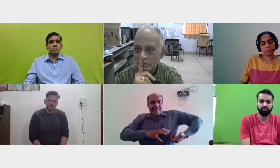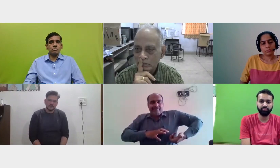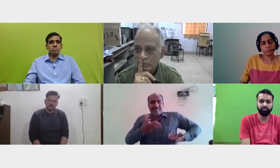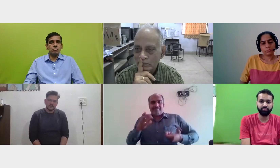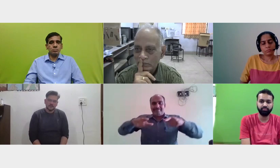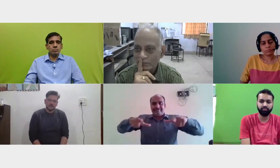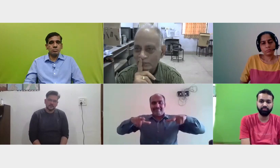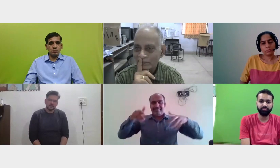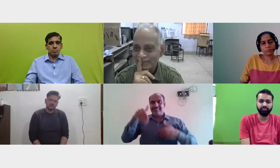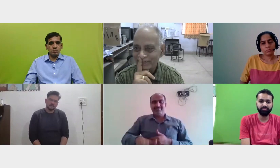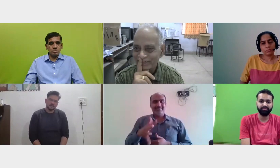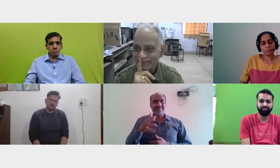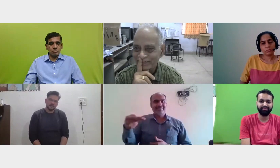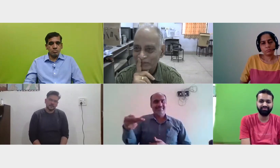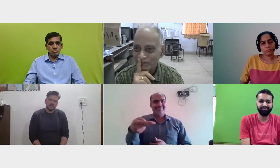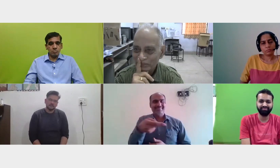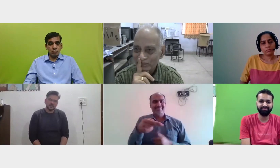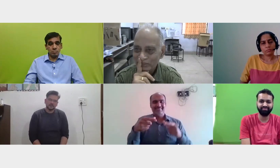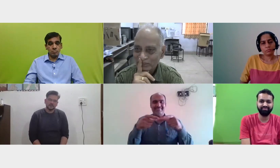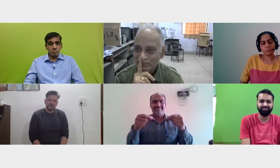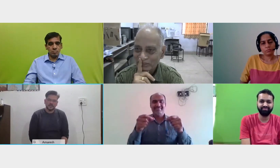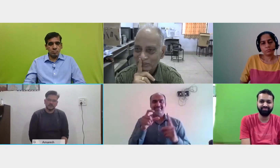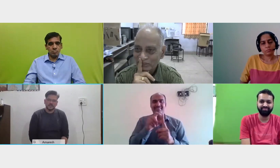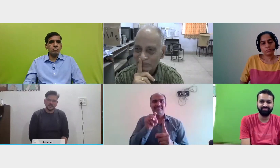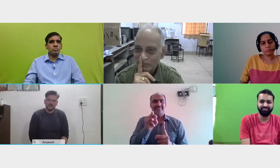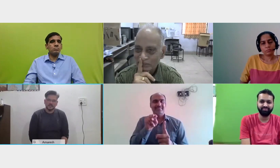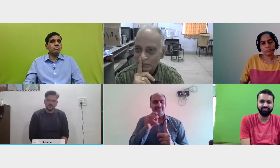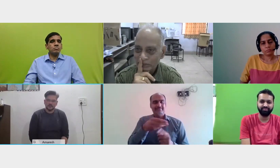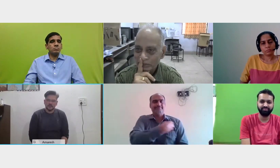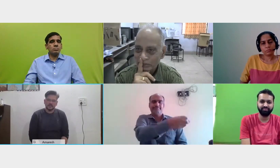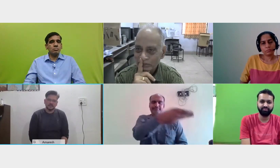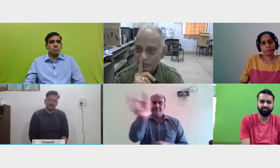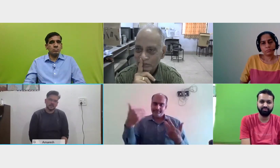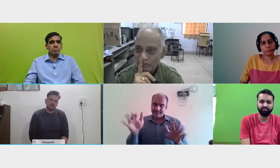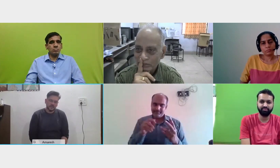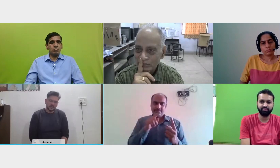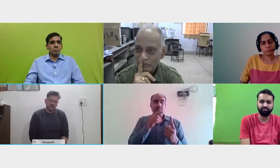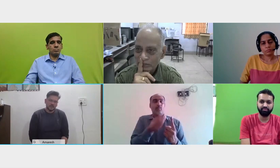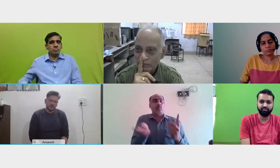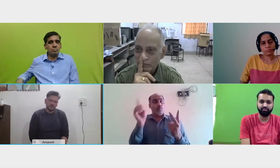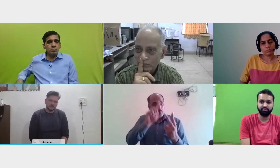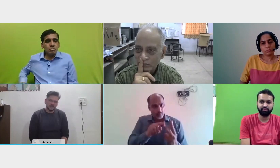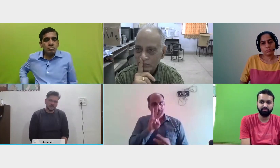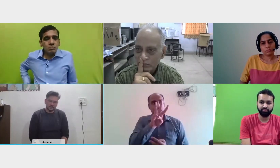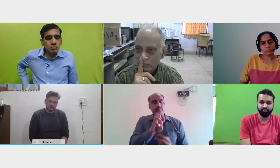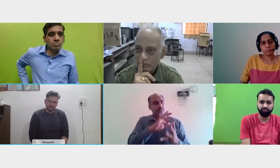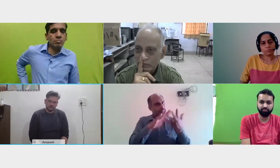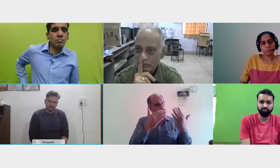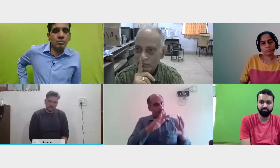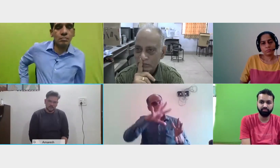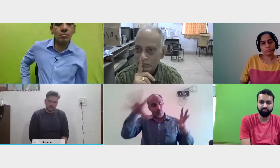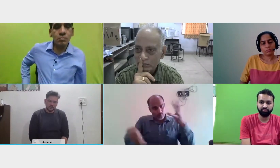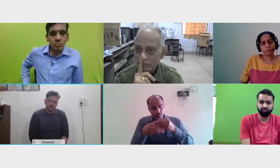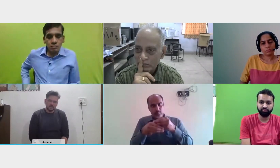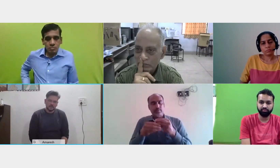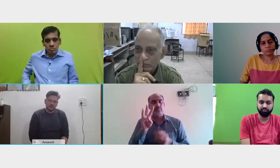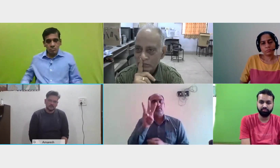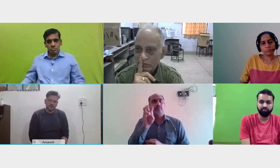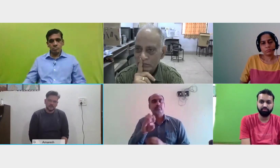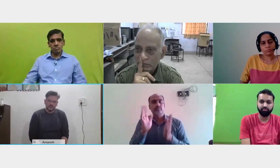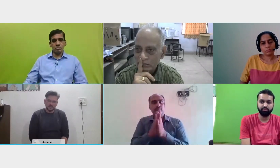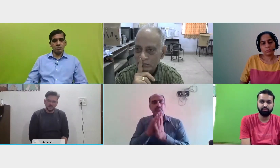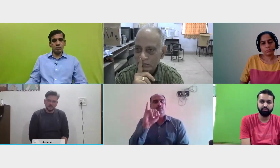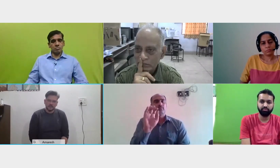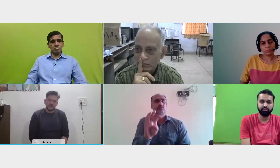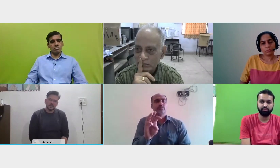long time back we used to have cds and all that but now it was copied on a thumb drive